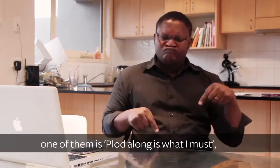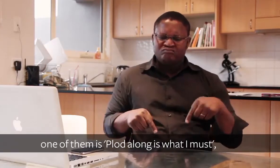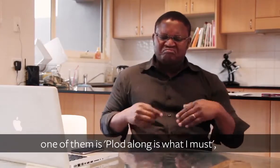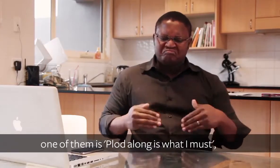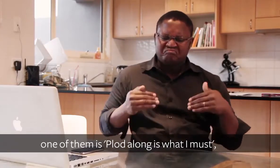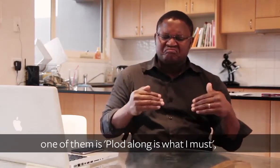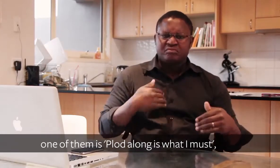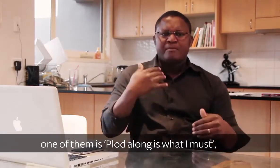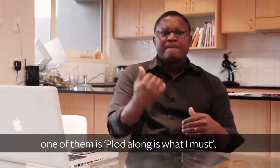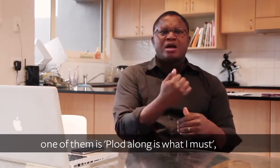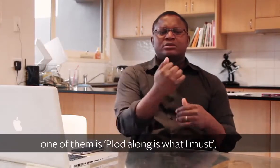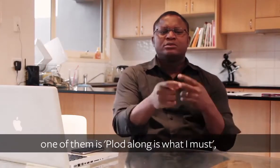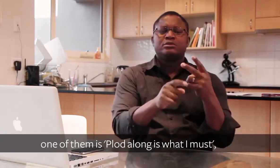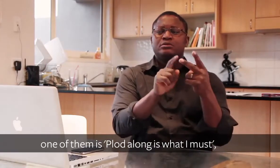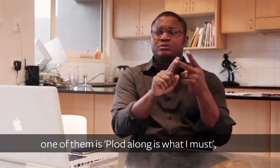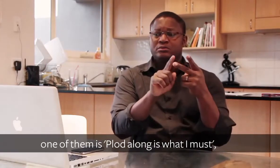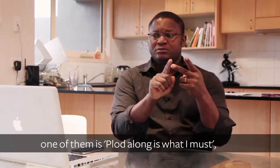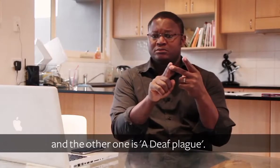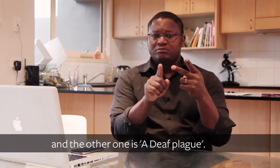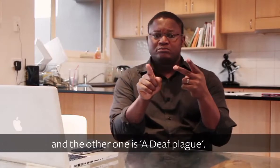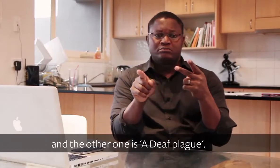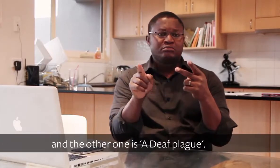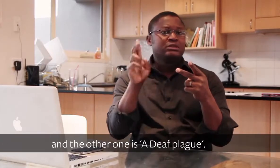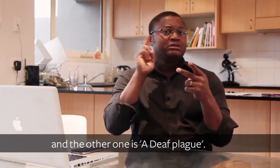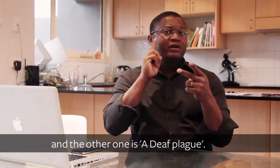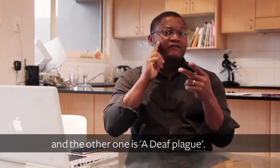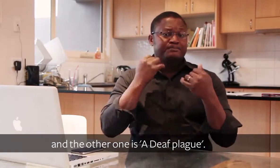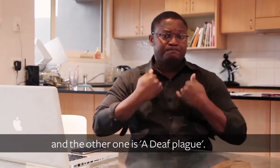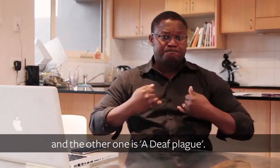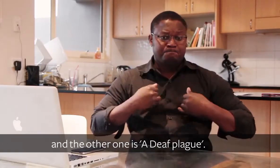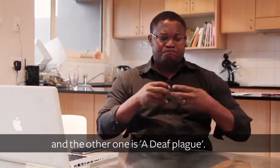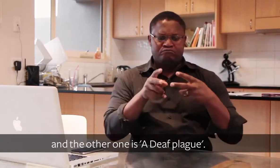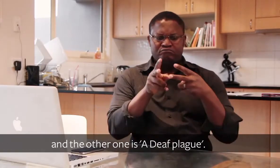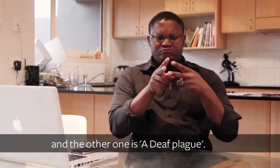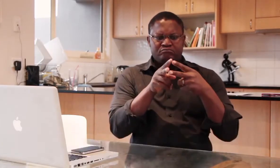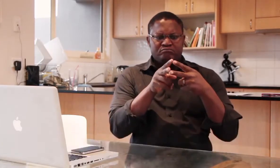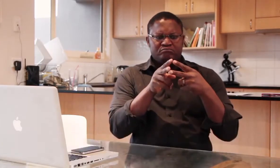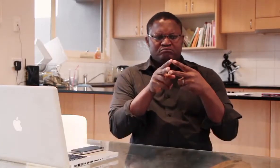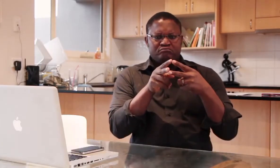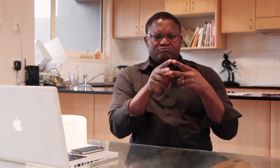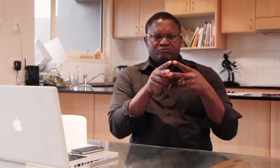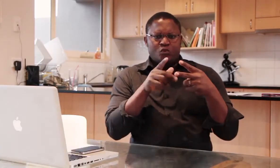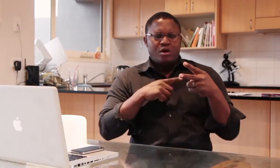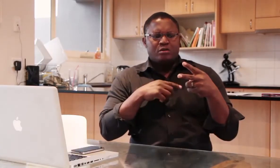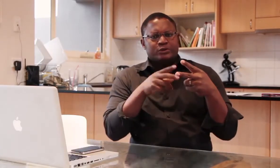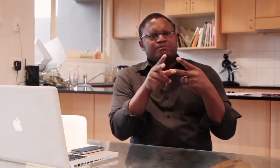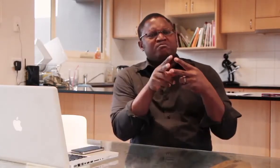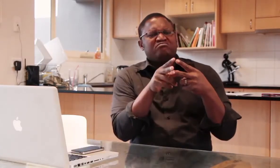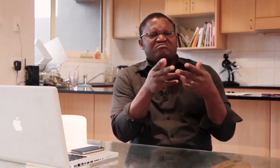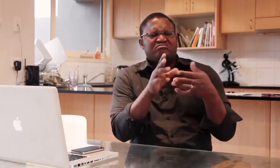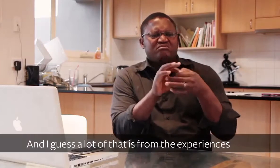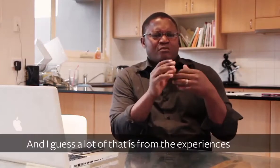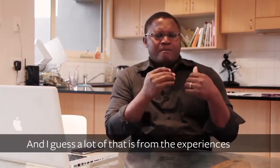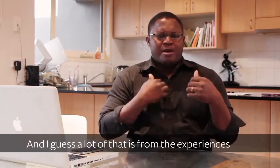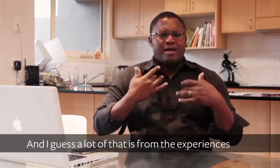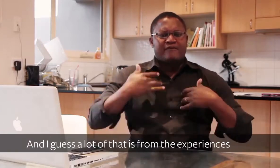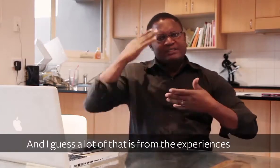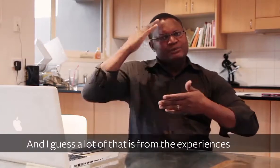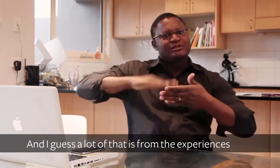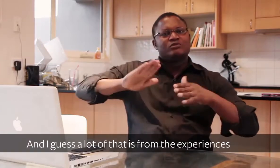them is 'Plod Along is What I Must' and the other one is 'A Deaf Plague'. And I guess a lot of